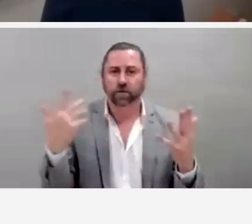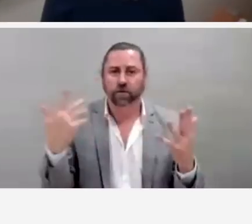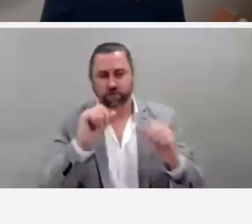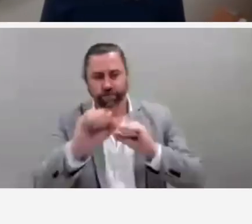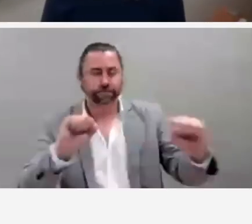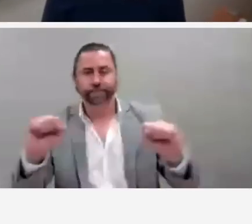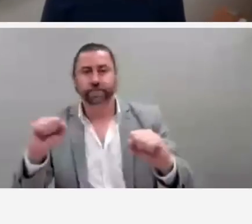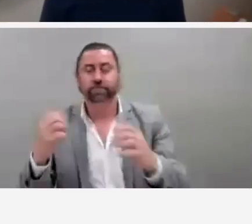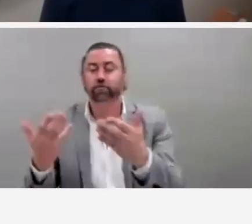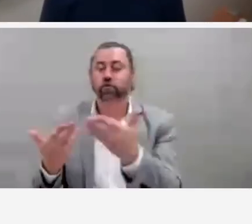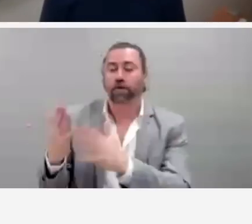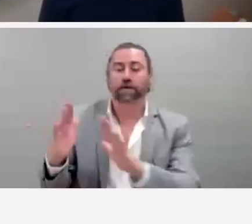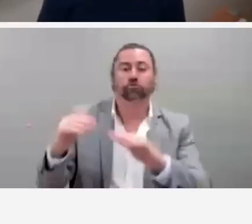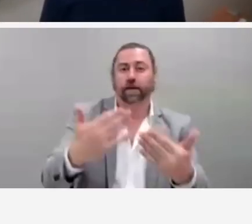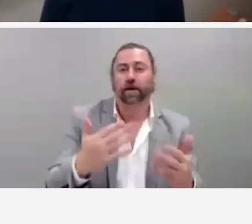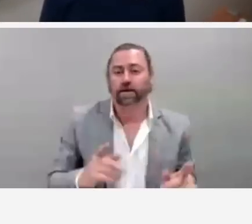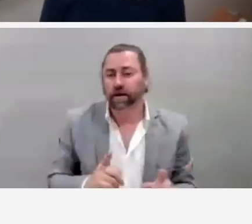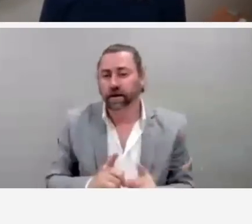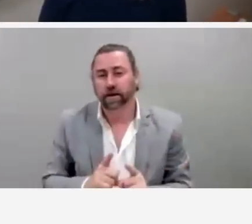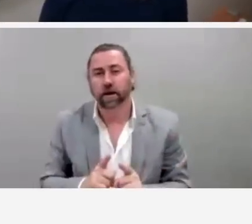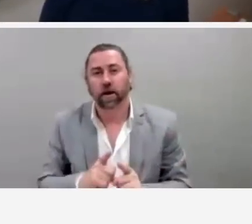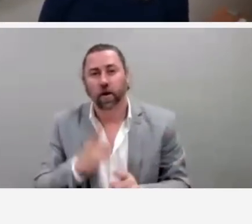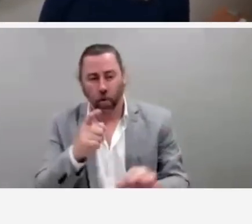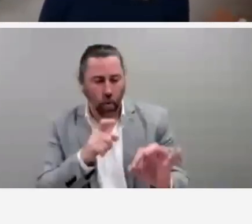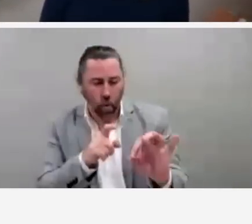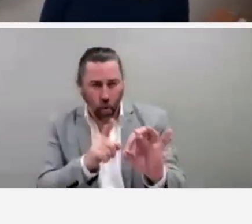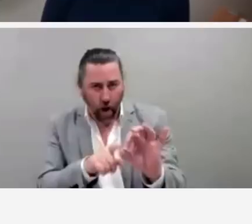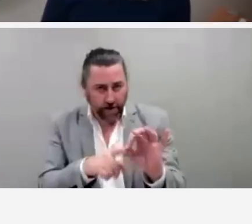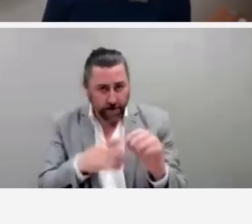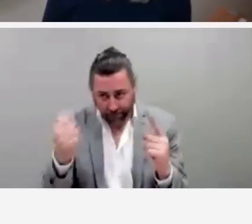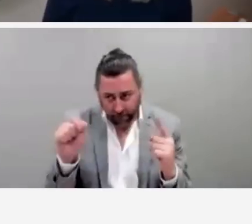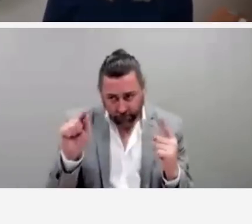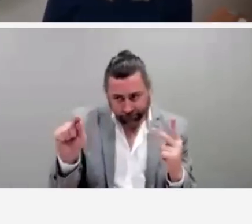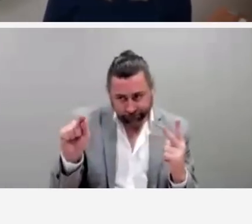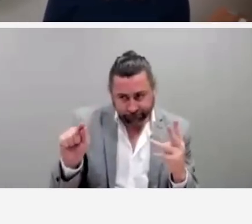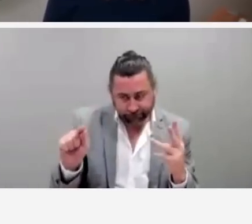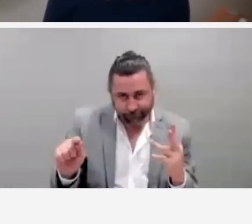It goes across a range of things such as quality indicators which we're looking at in both